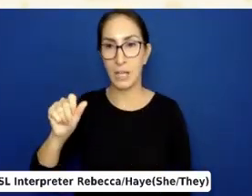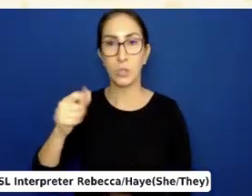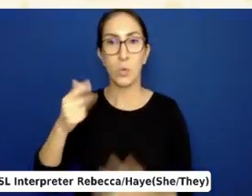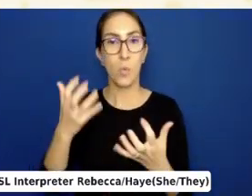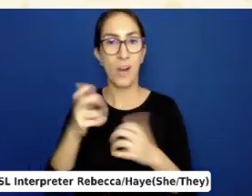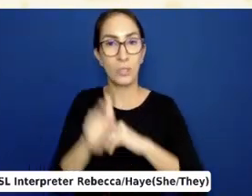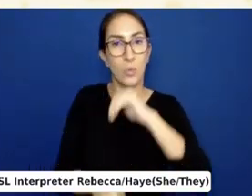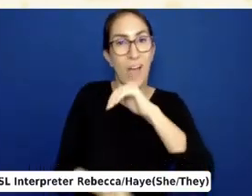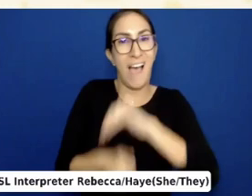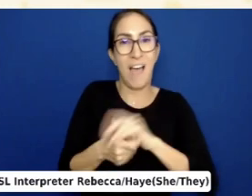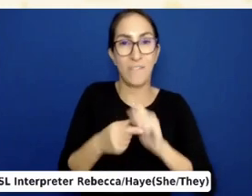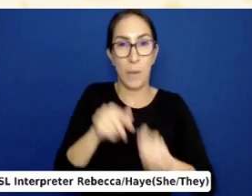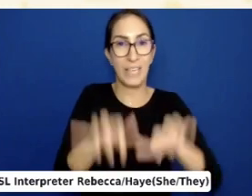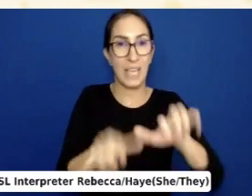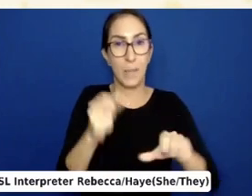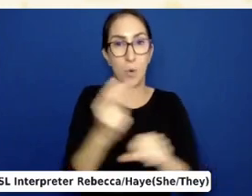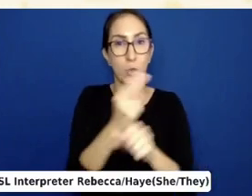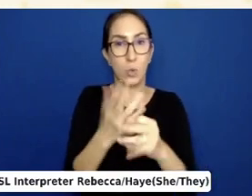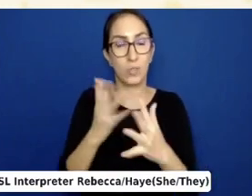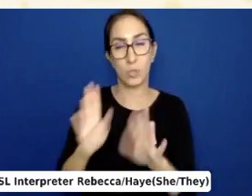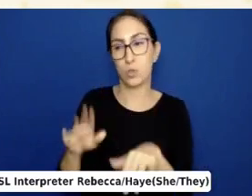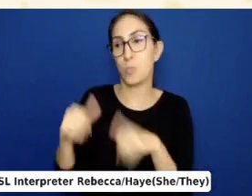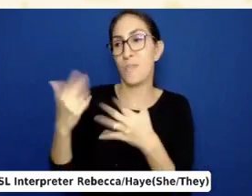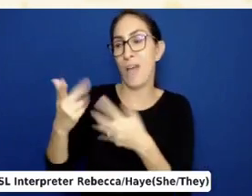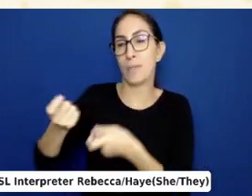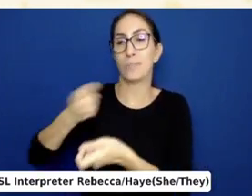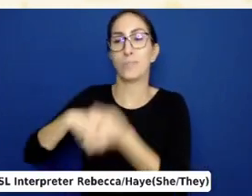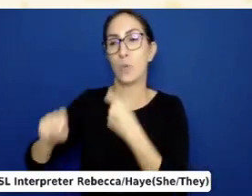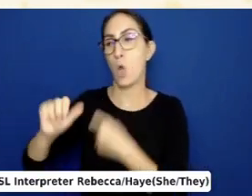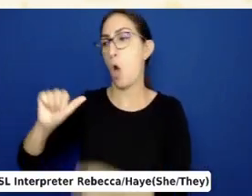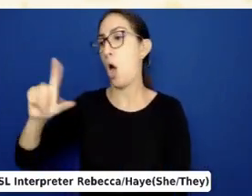and allow for an alternative approach. This tested really well with our users.